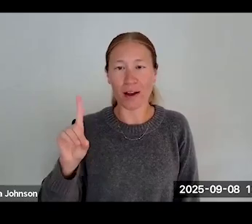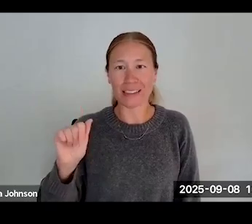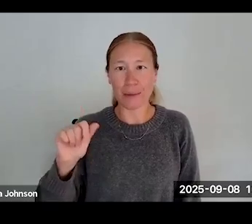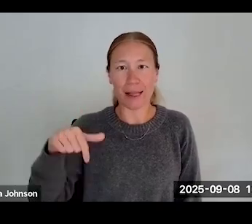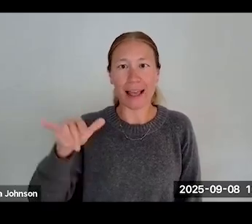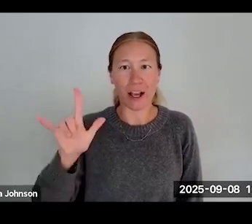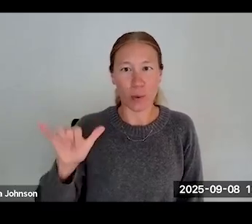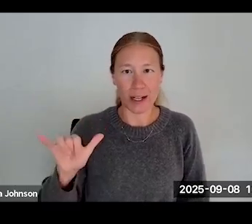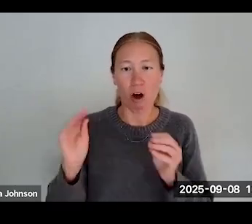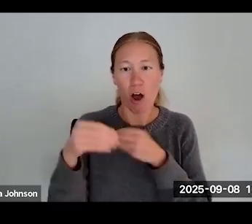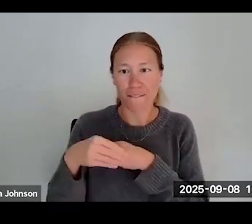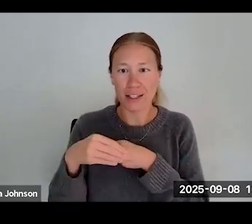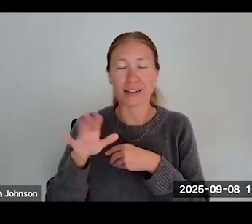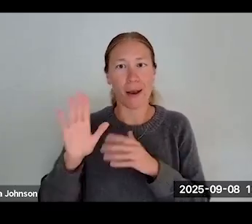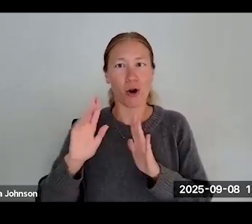in digital accessibility compliance.